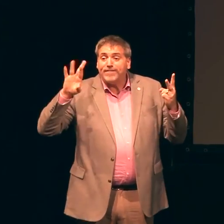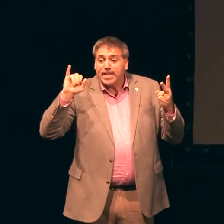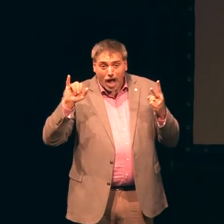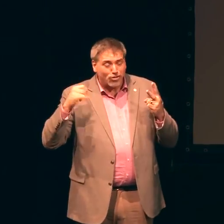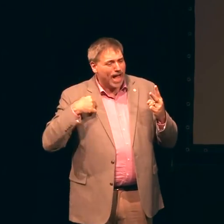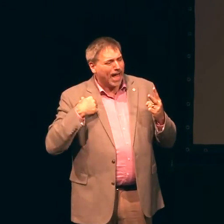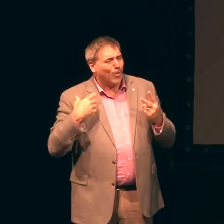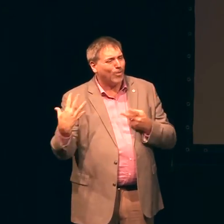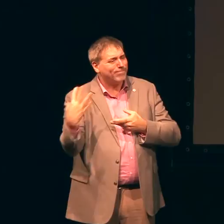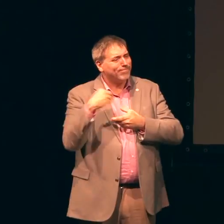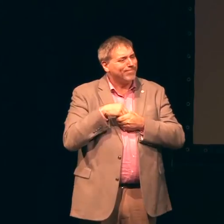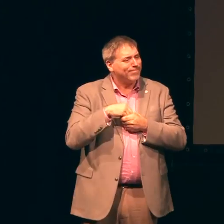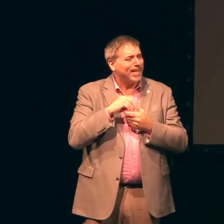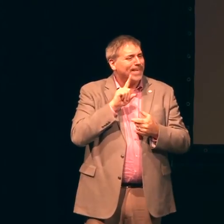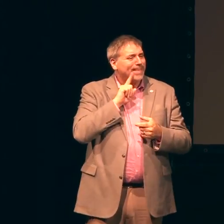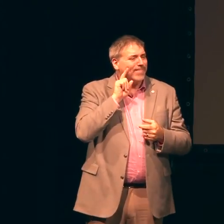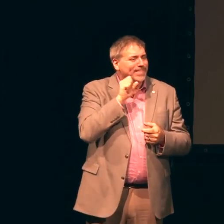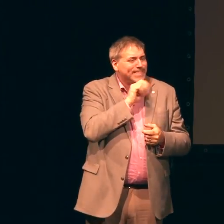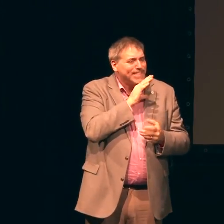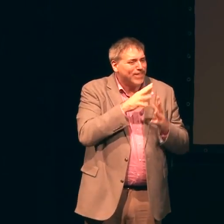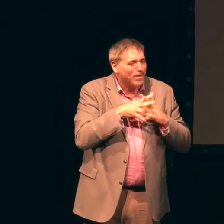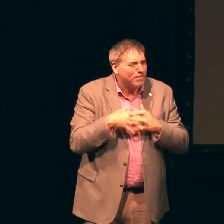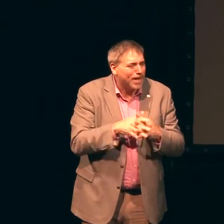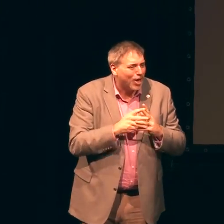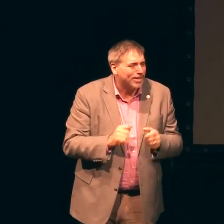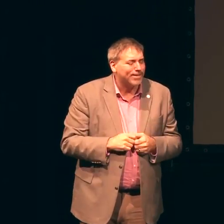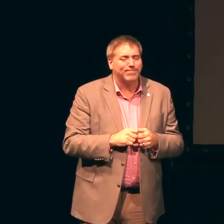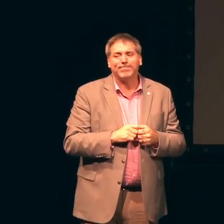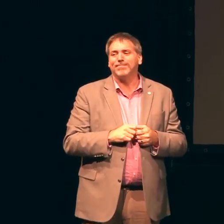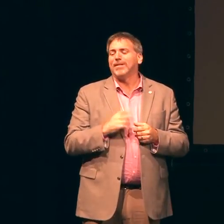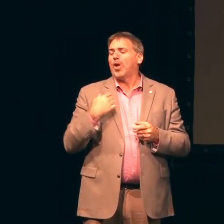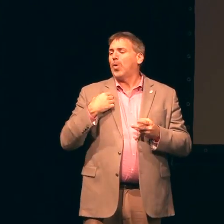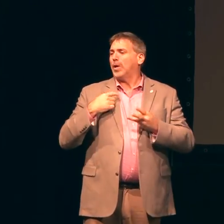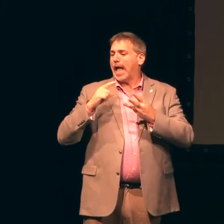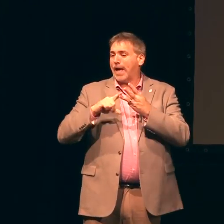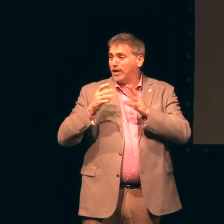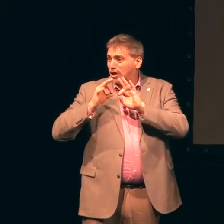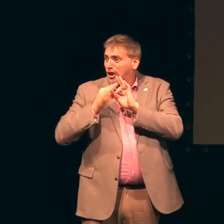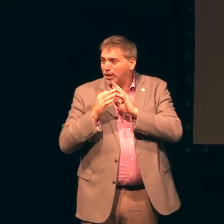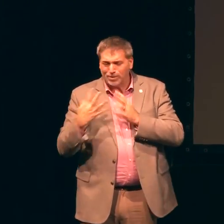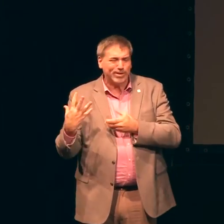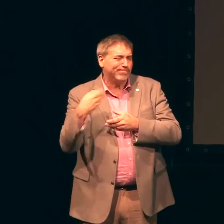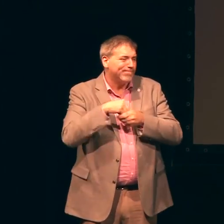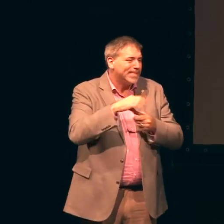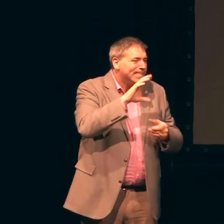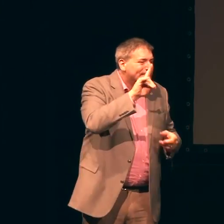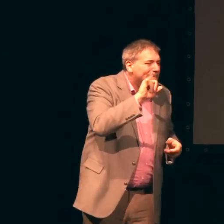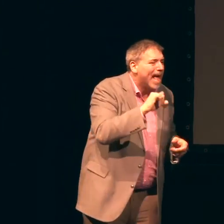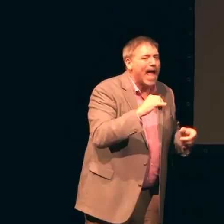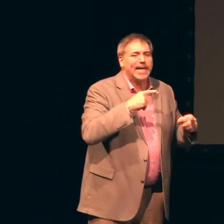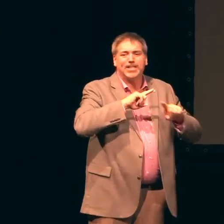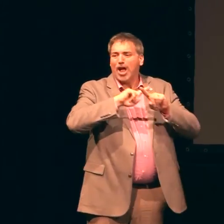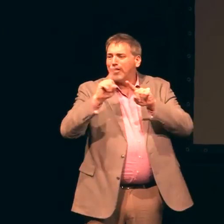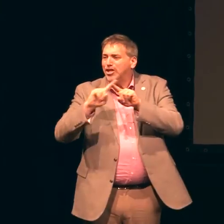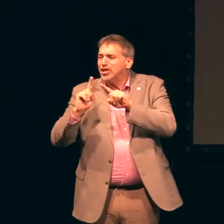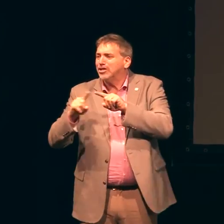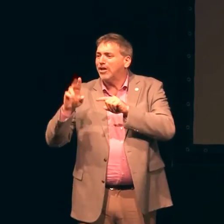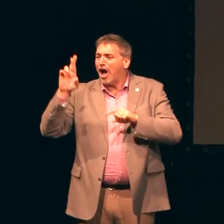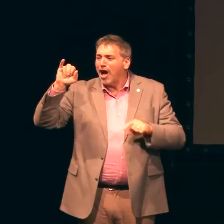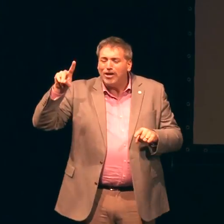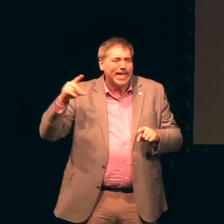example talking about housing and VRI, we have Deaf senior citizens, interpreting services,